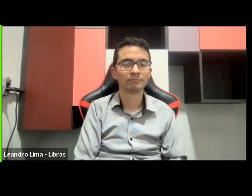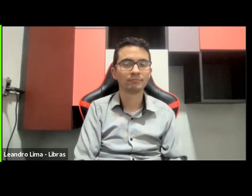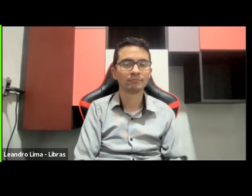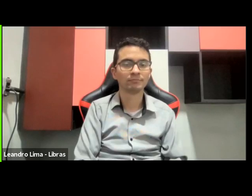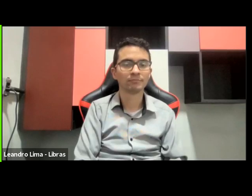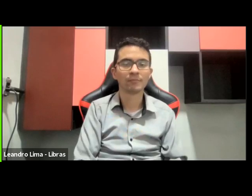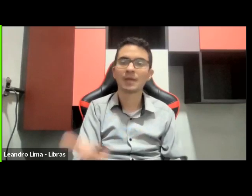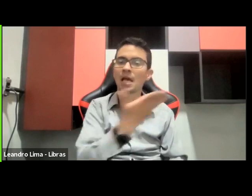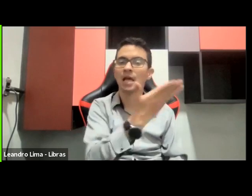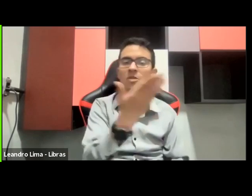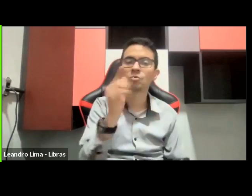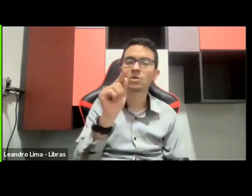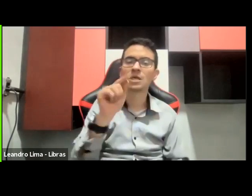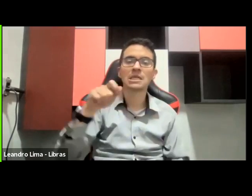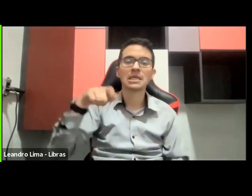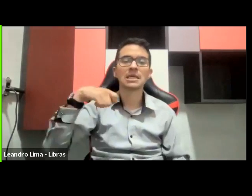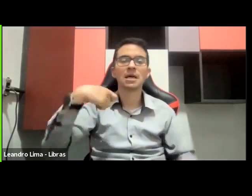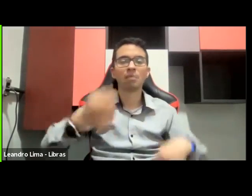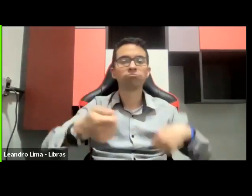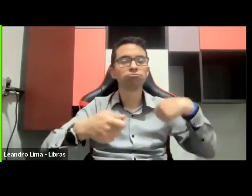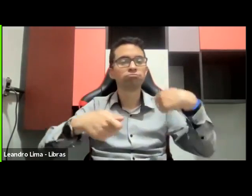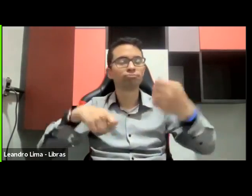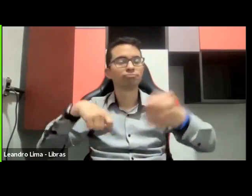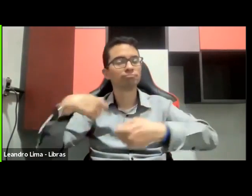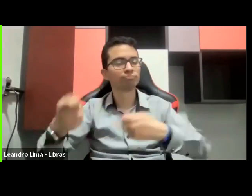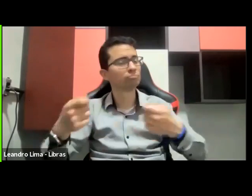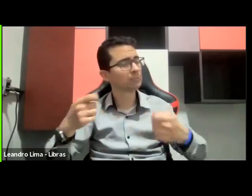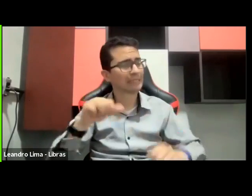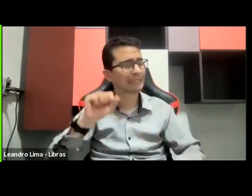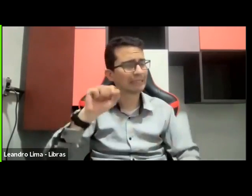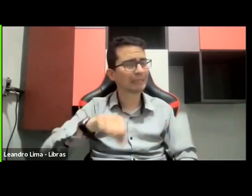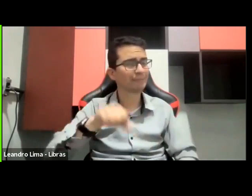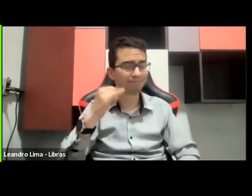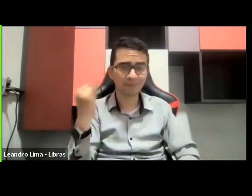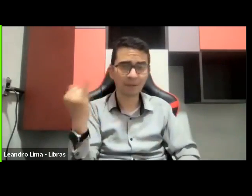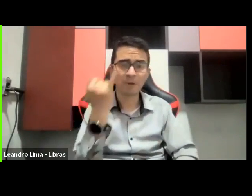object.